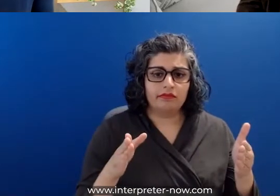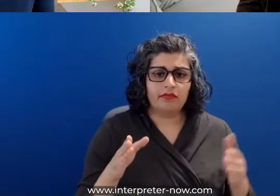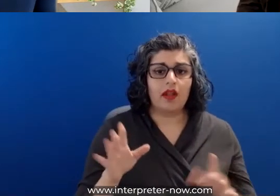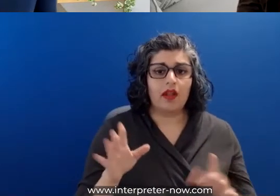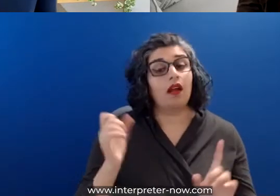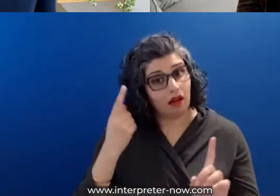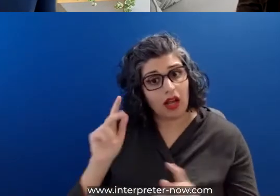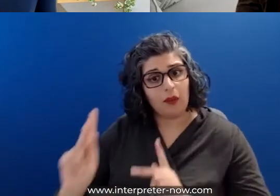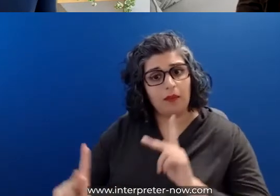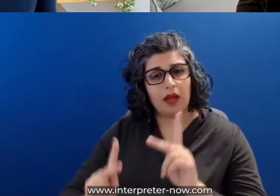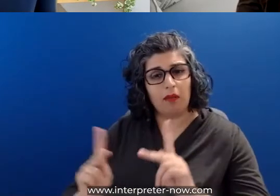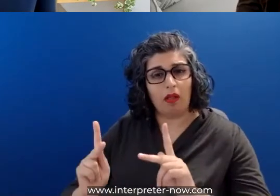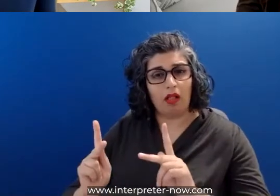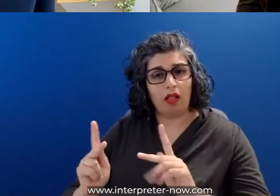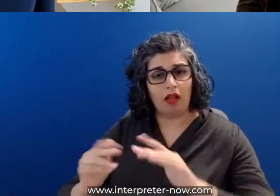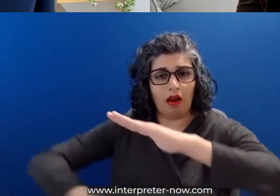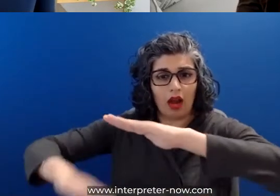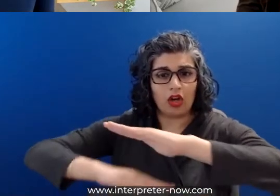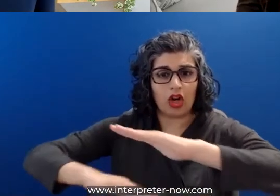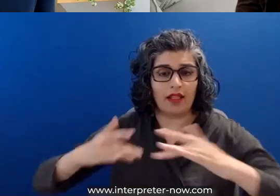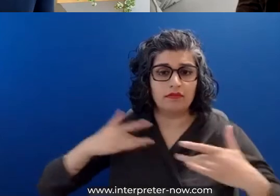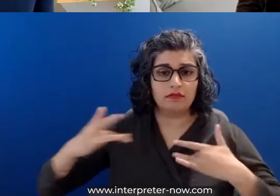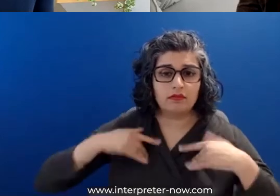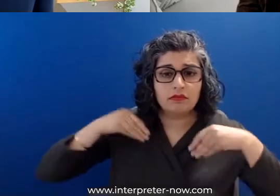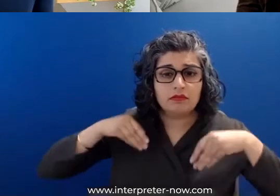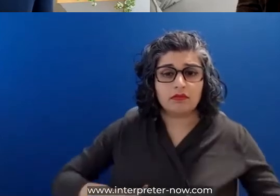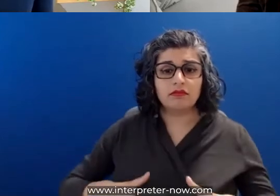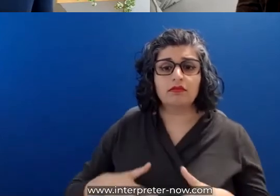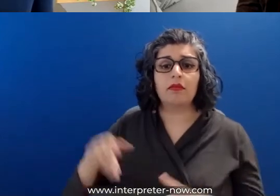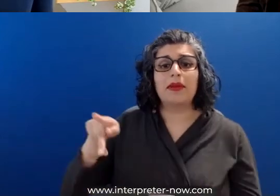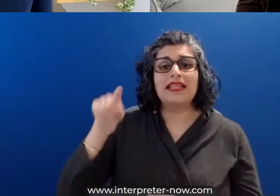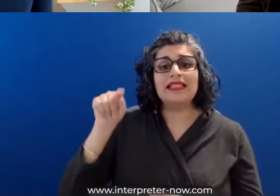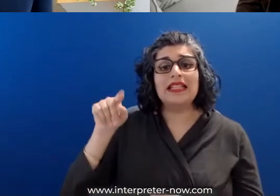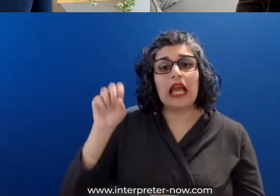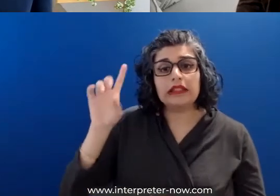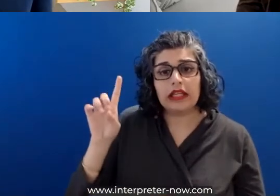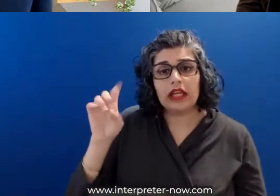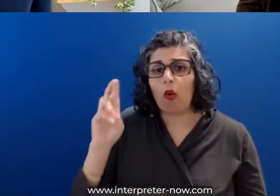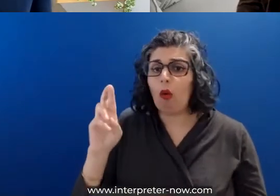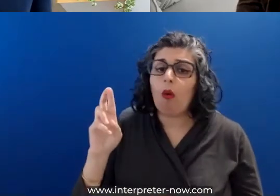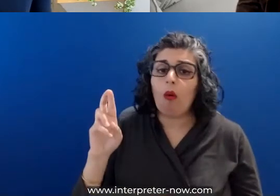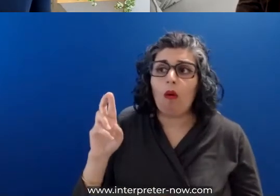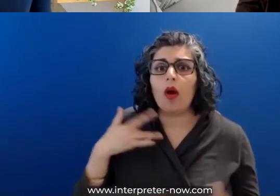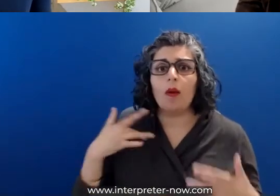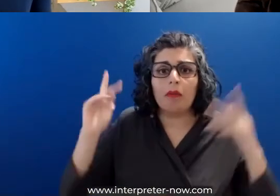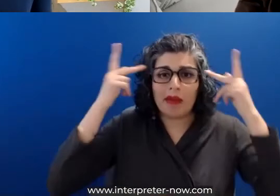have underlying anxiety, depression, post-traumatic stress disorder, or panic disorders, who already